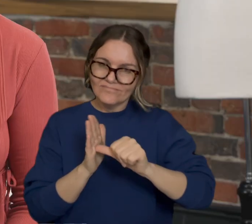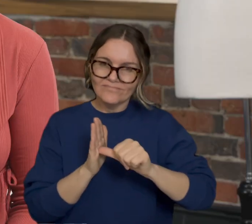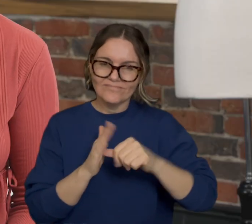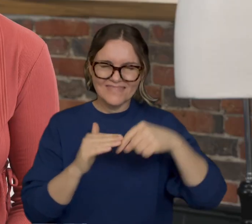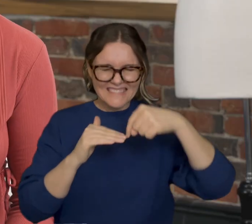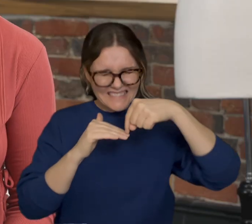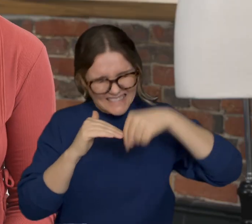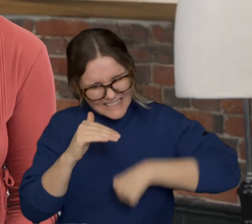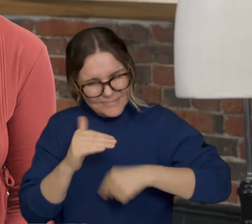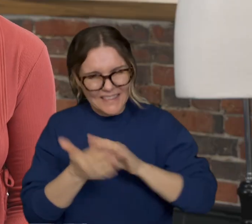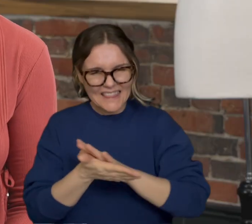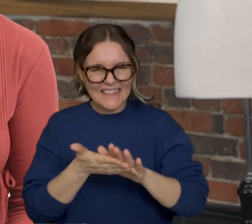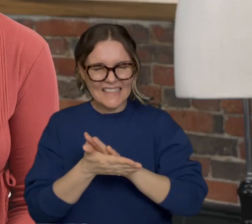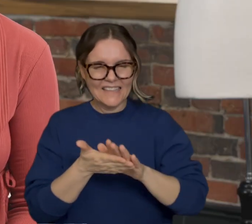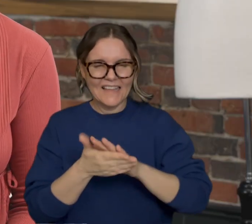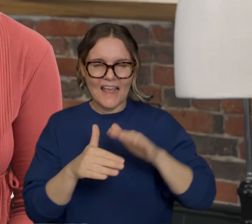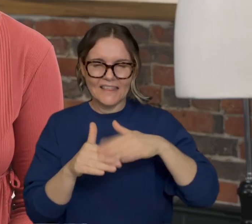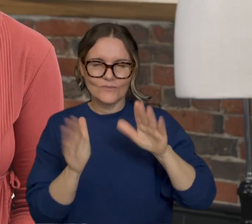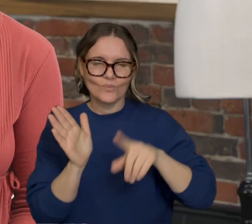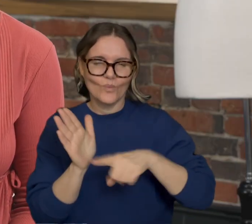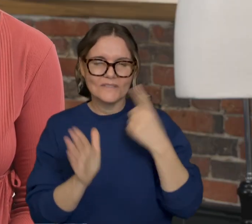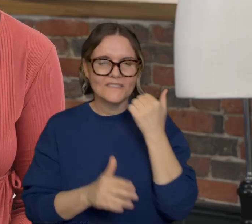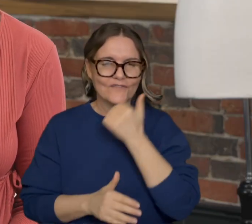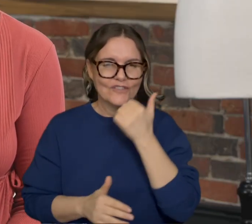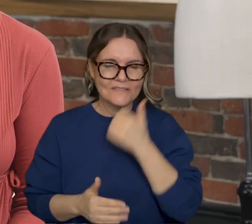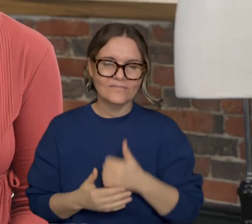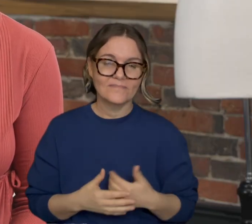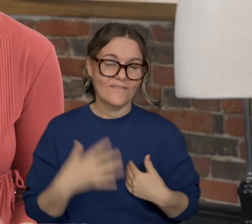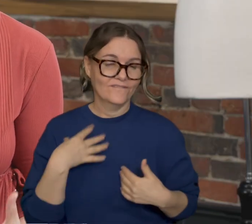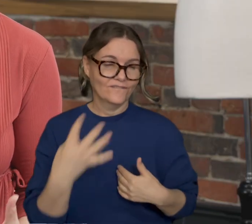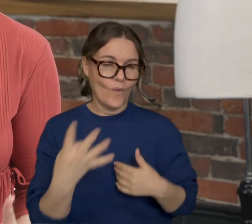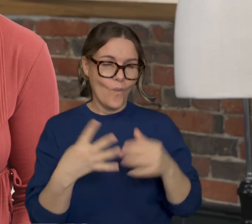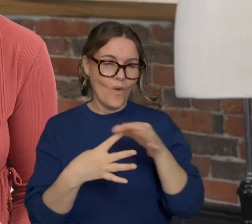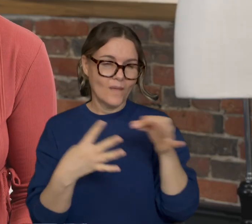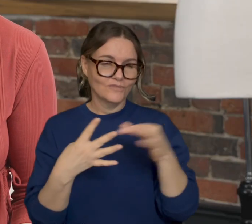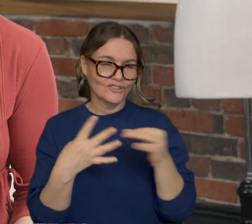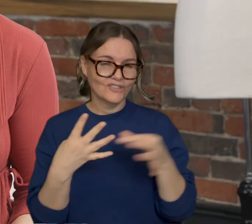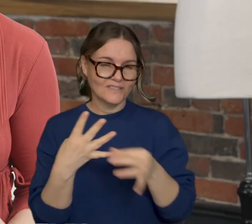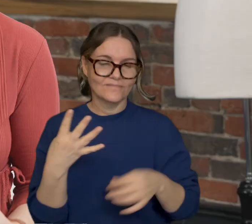outside of washing your pump parts after each session they also recommend again sanitizing